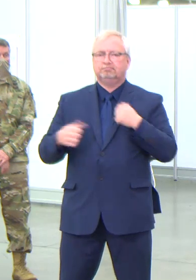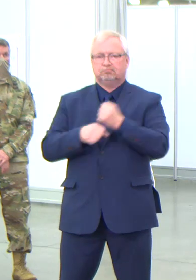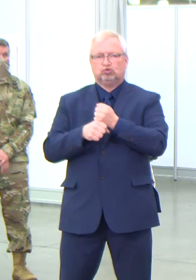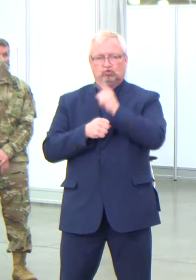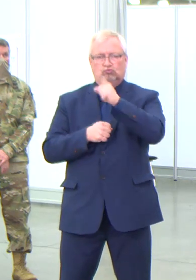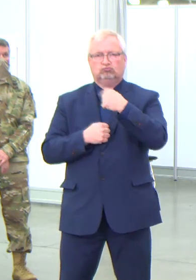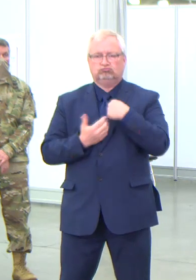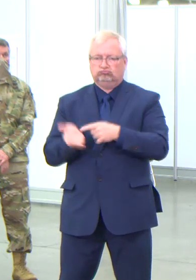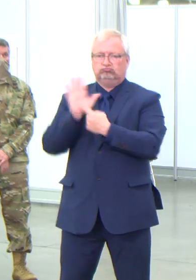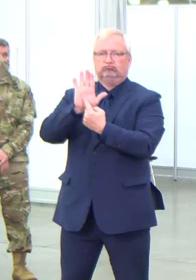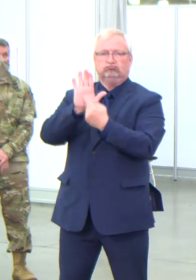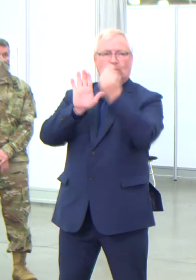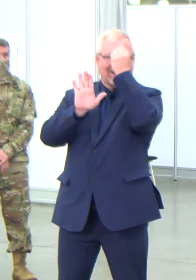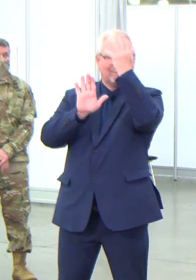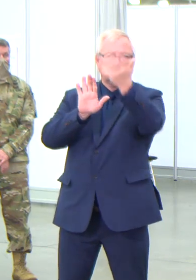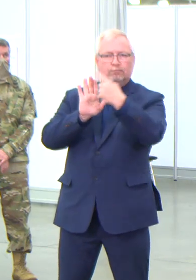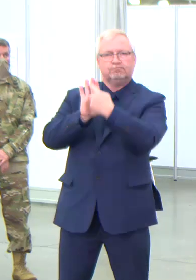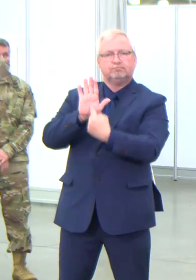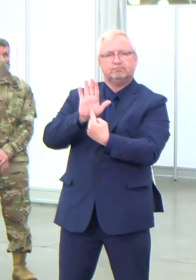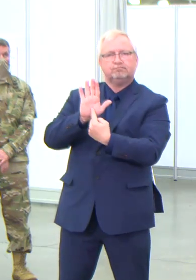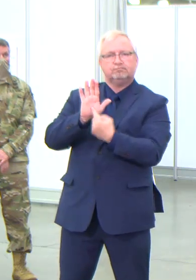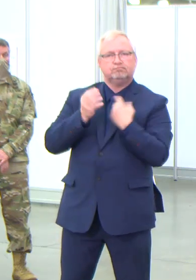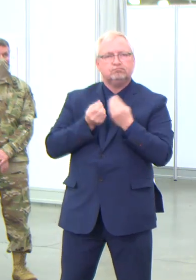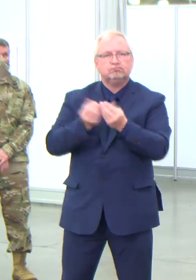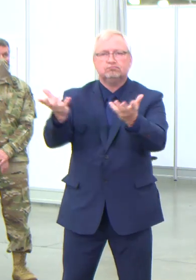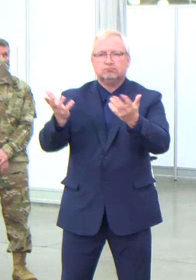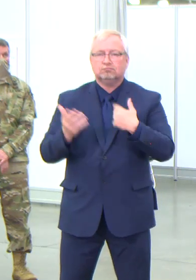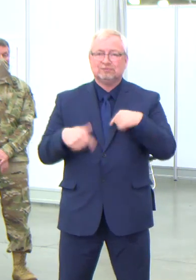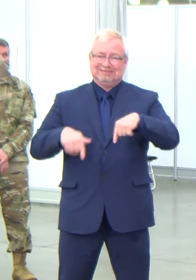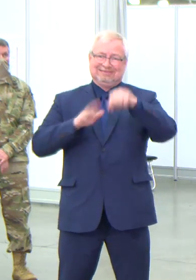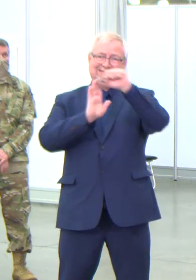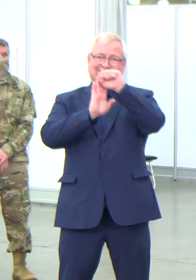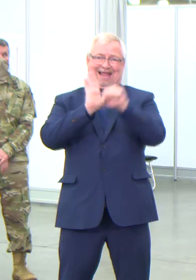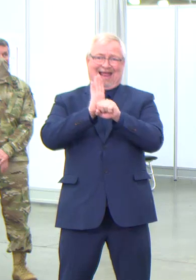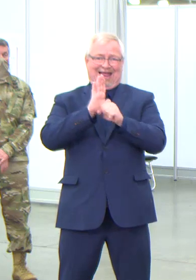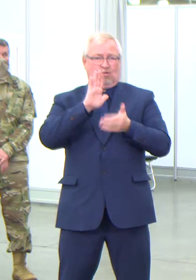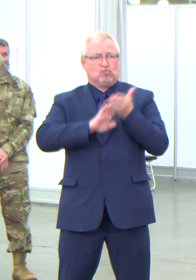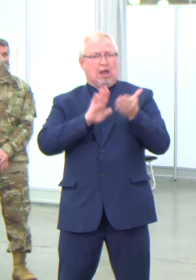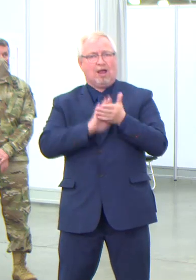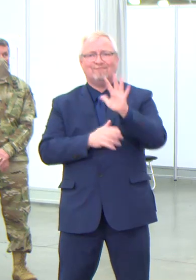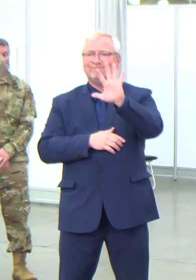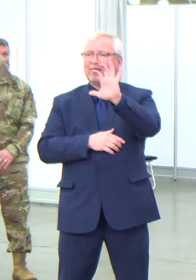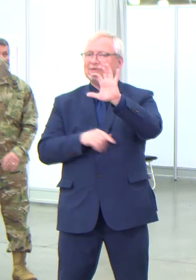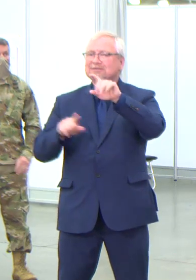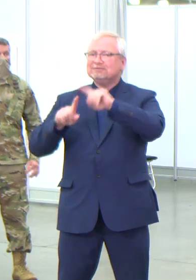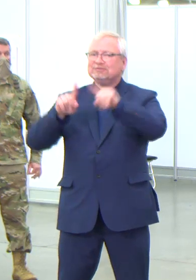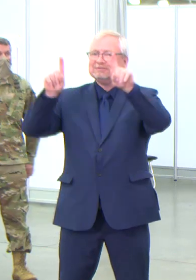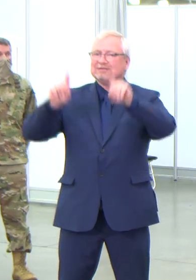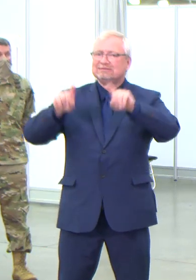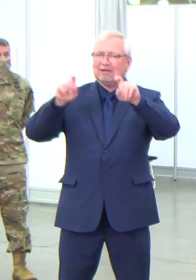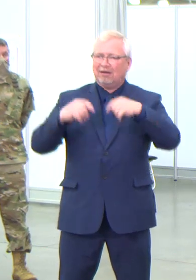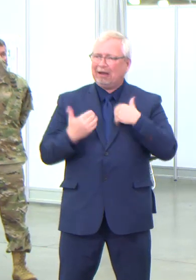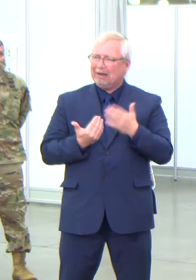would be happy to do it. We do about 500 of our tests, we can do that easily, but the other 25,000 tests, doctors send them